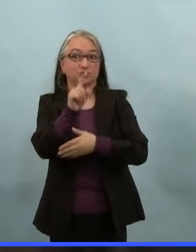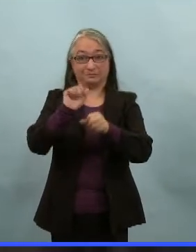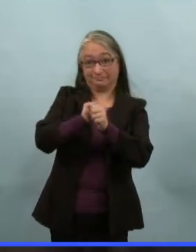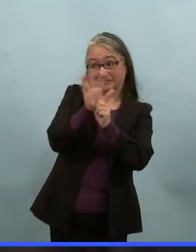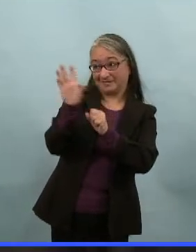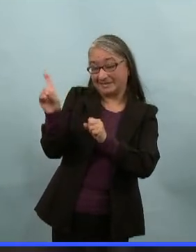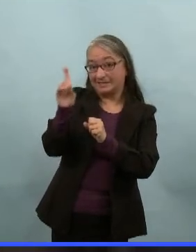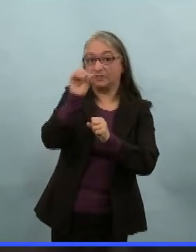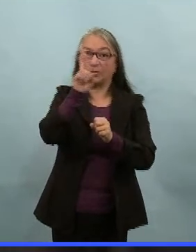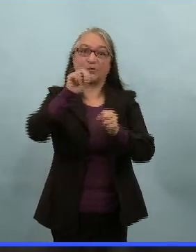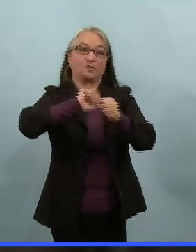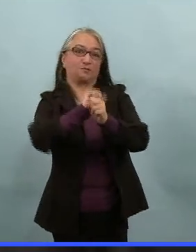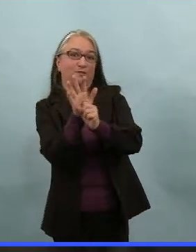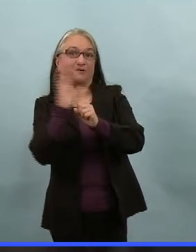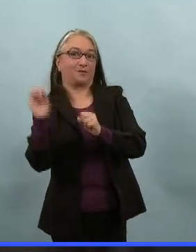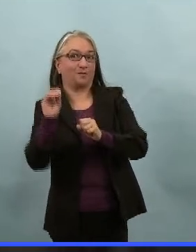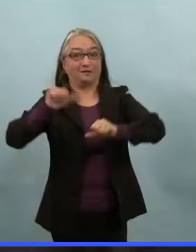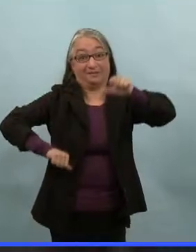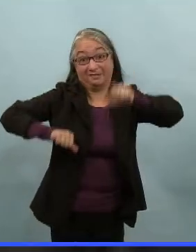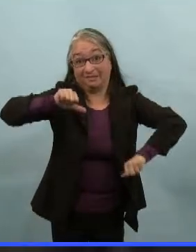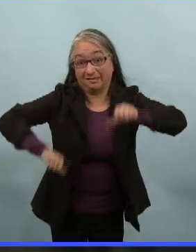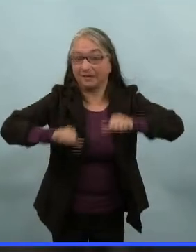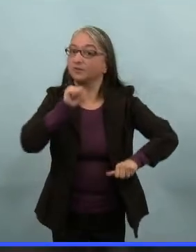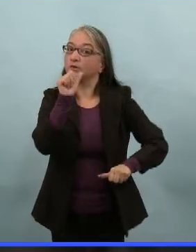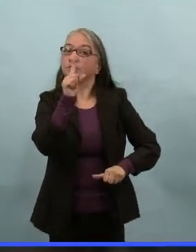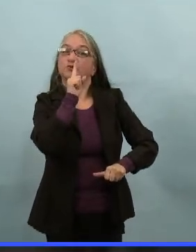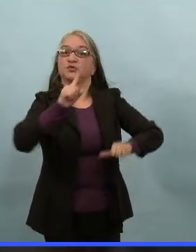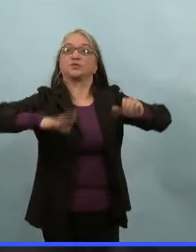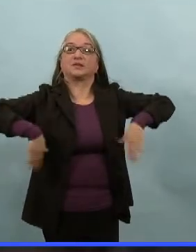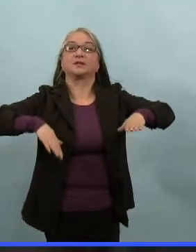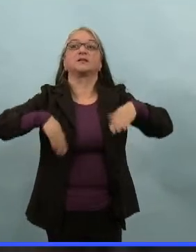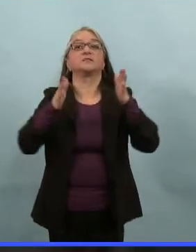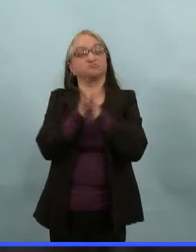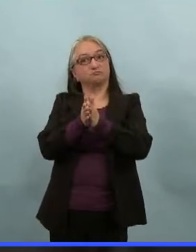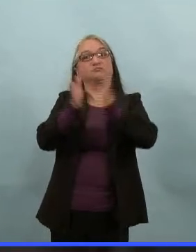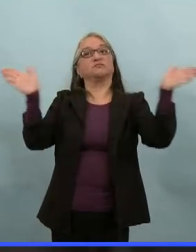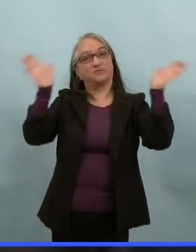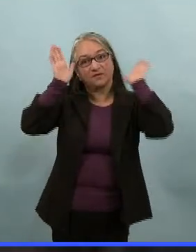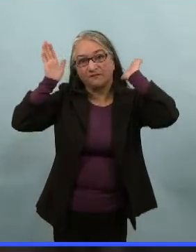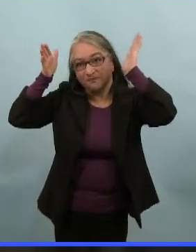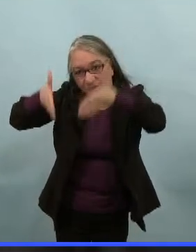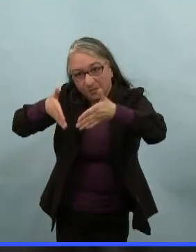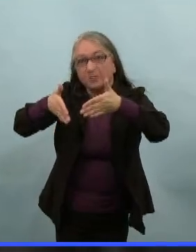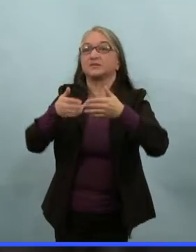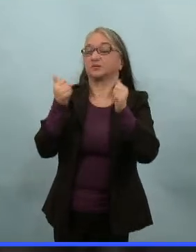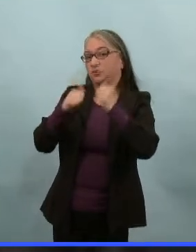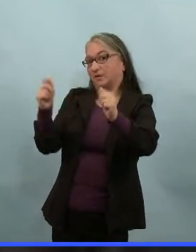done especially on the icu side to determine the number of individuals with omicron in the icu